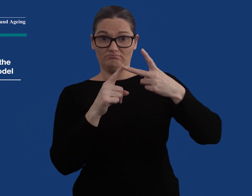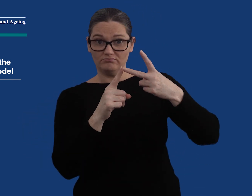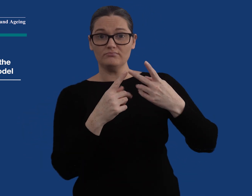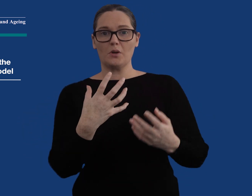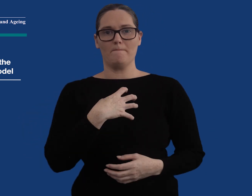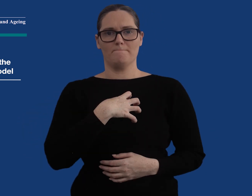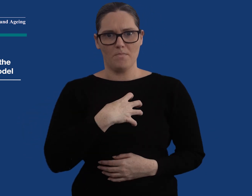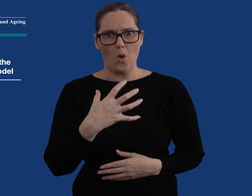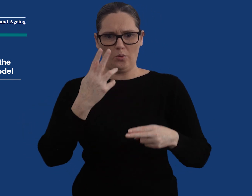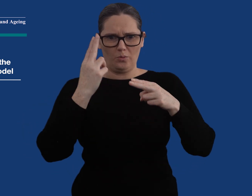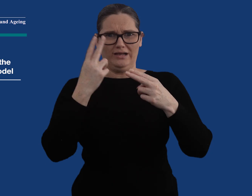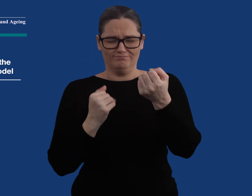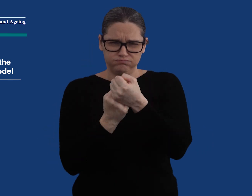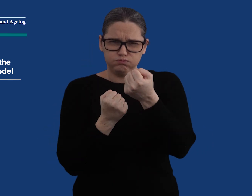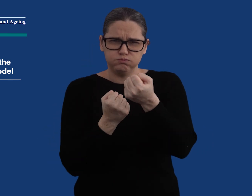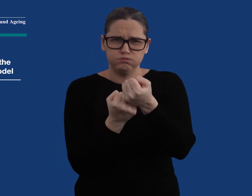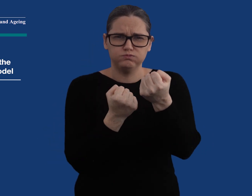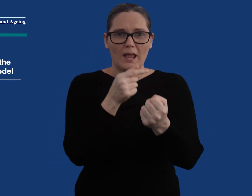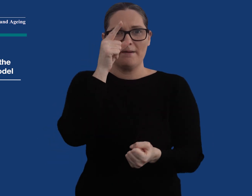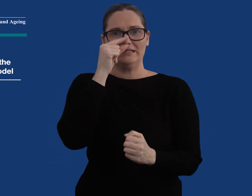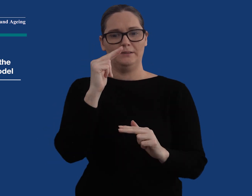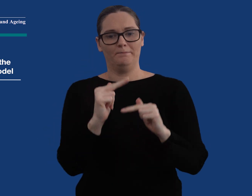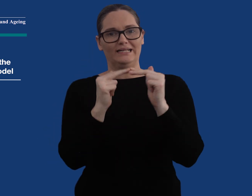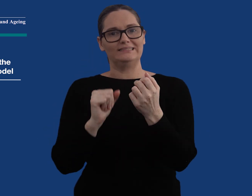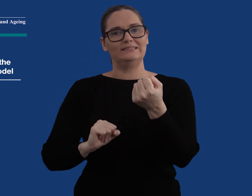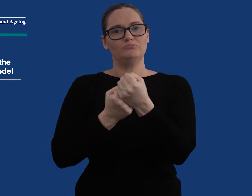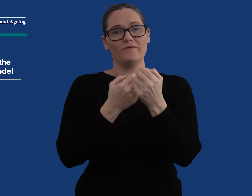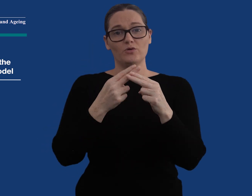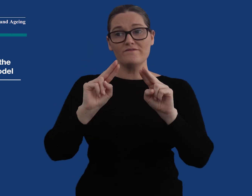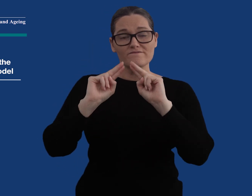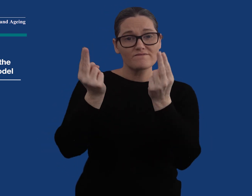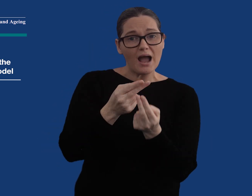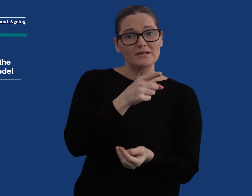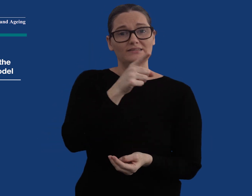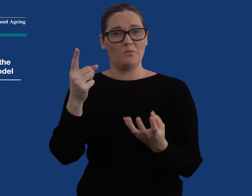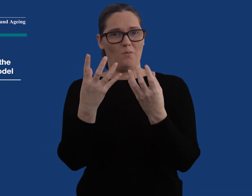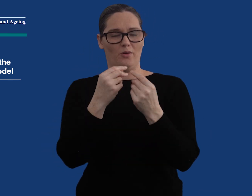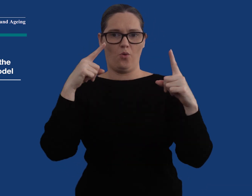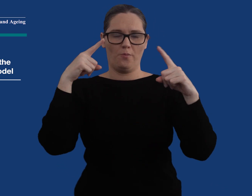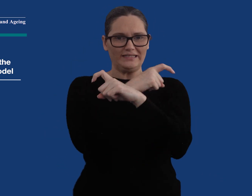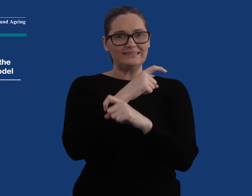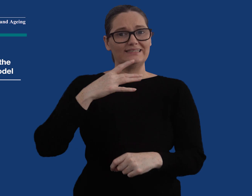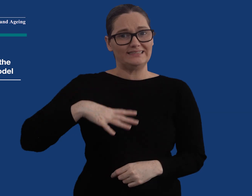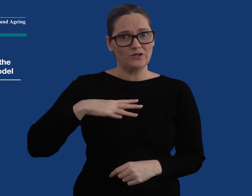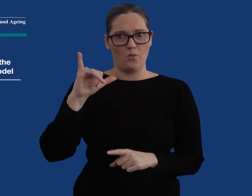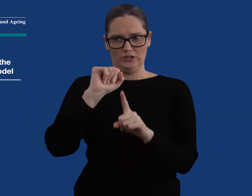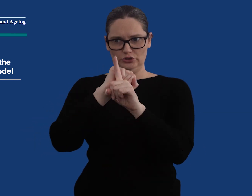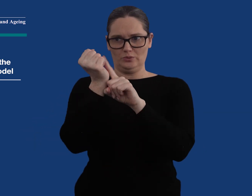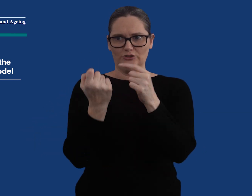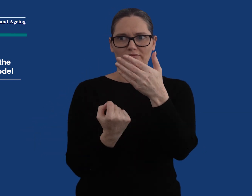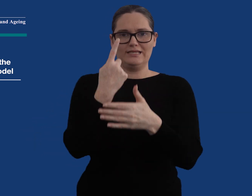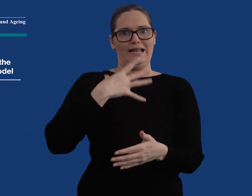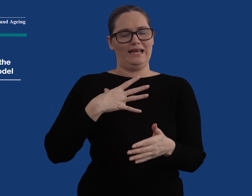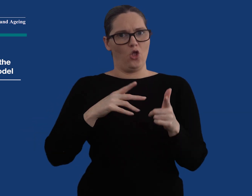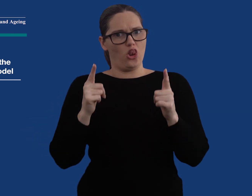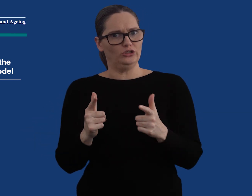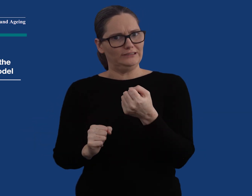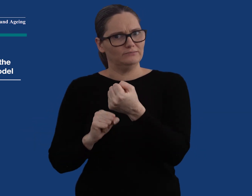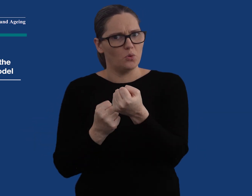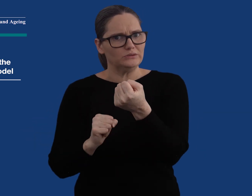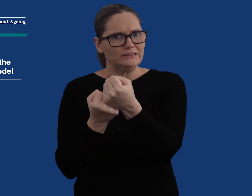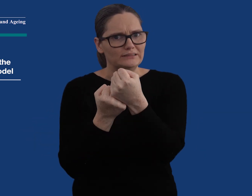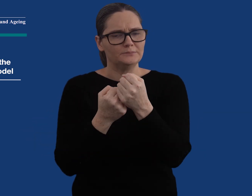o More intensive capacity building to support families with complex needs/circumstances.